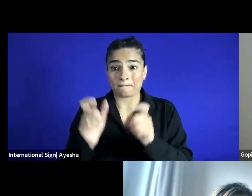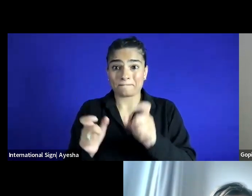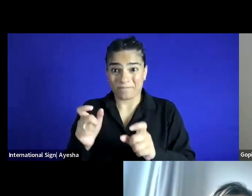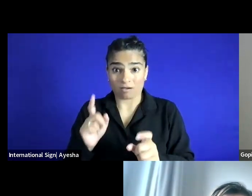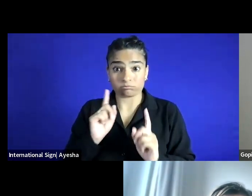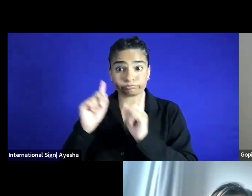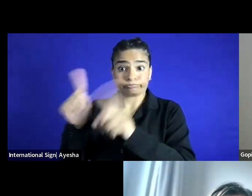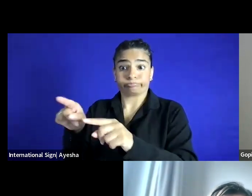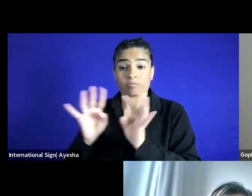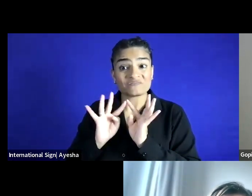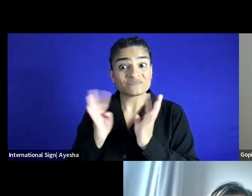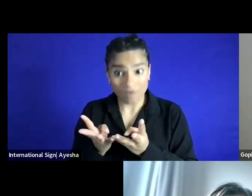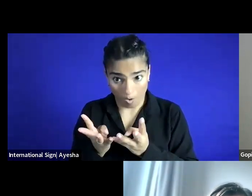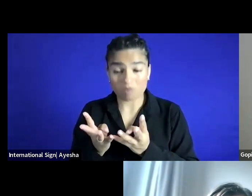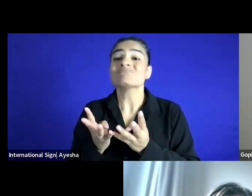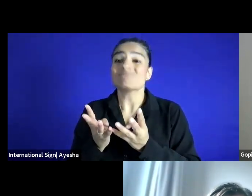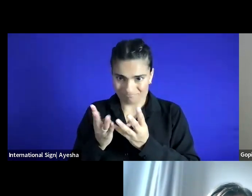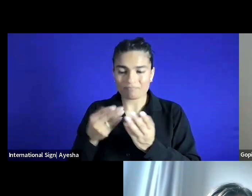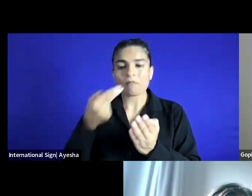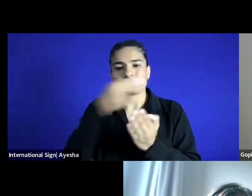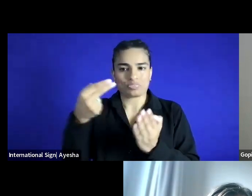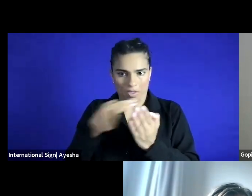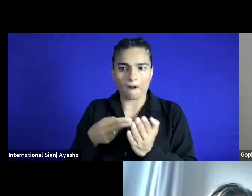If we will have additional information, we will be able to communicate that.